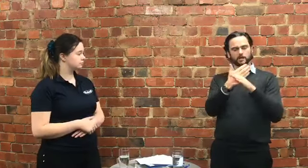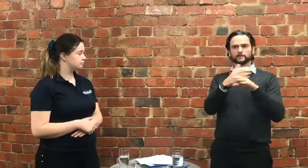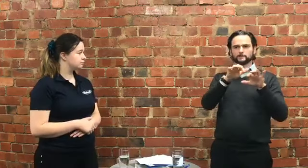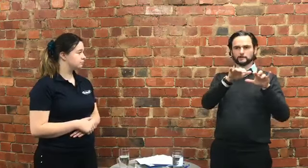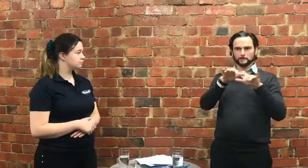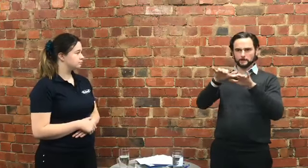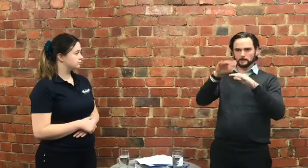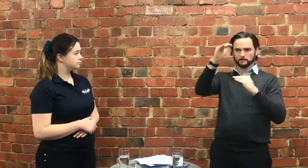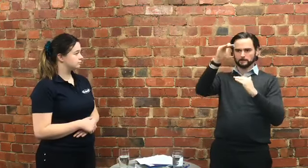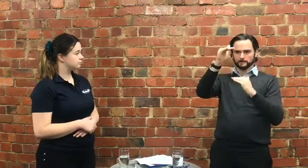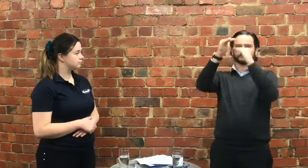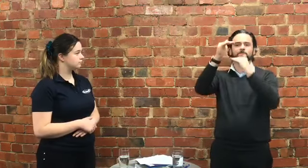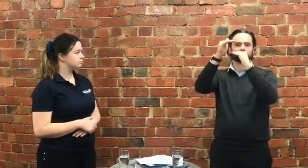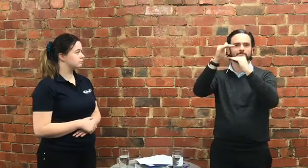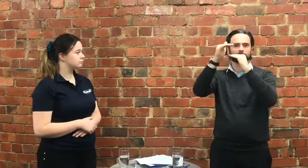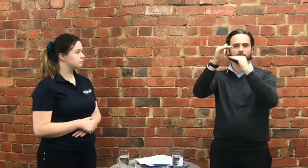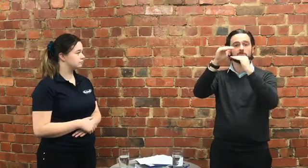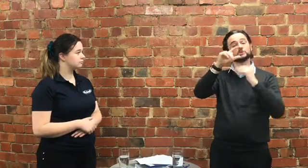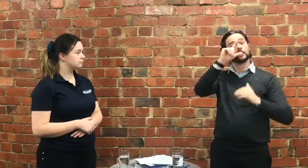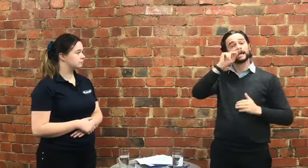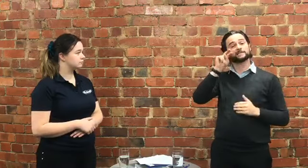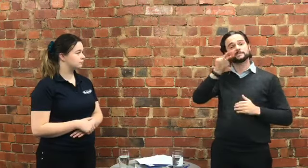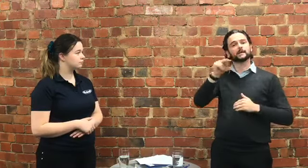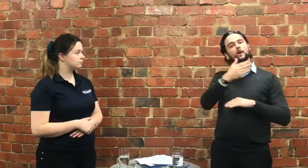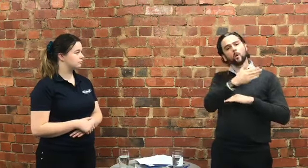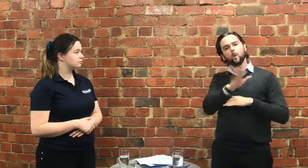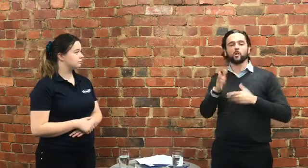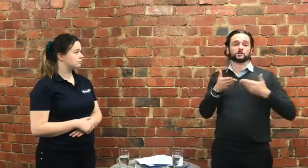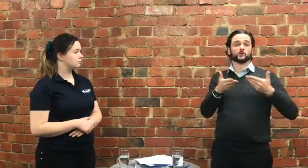for instance, or OTs, occupational therapists,